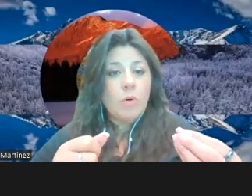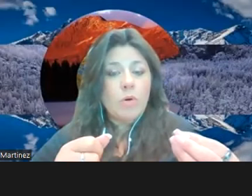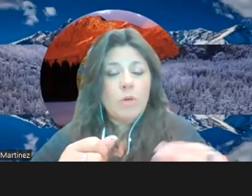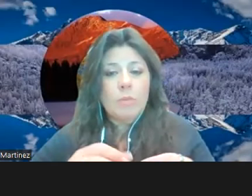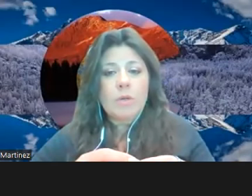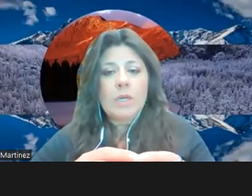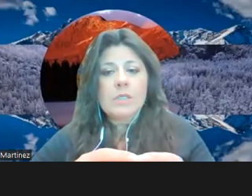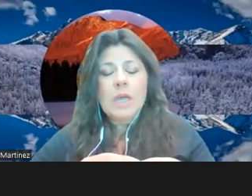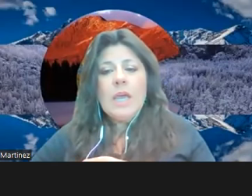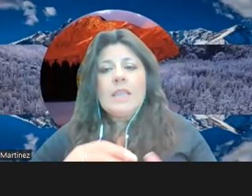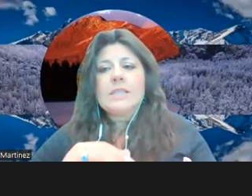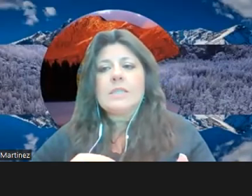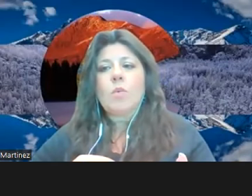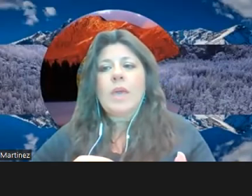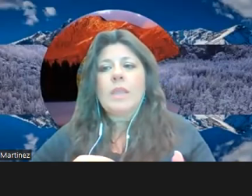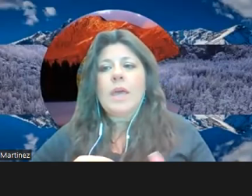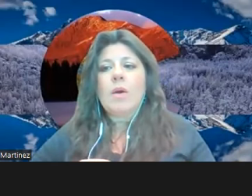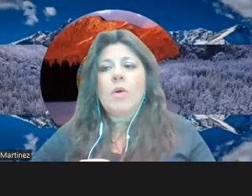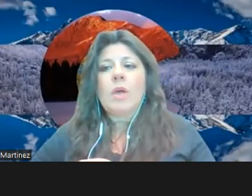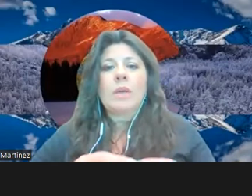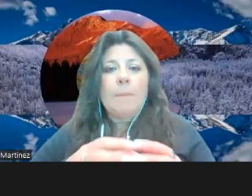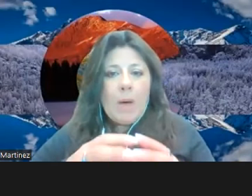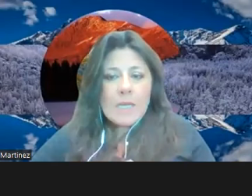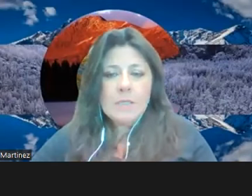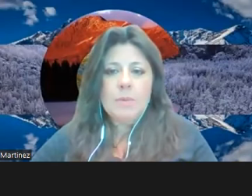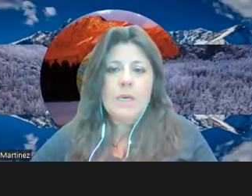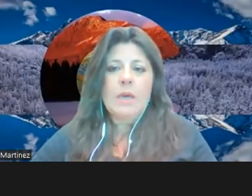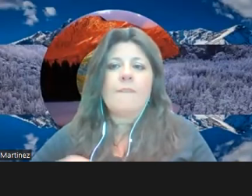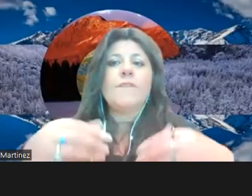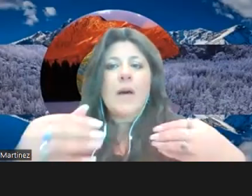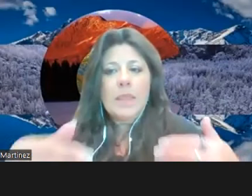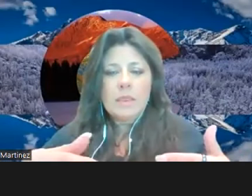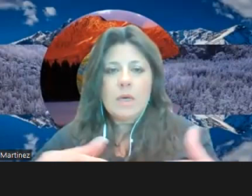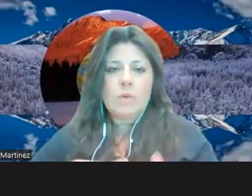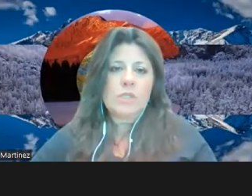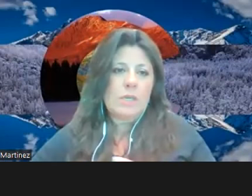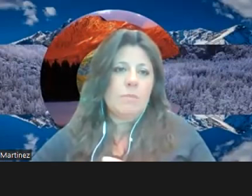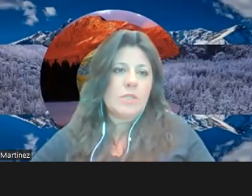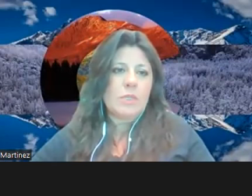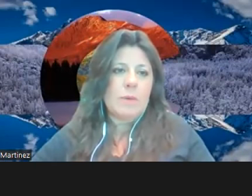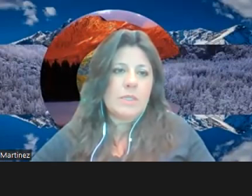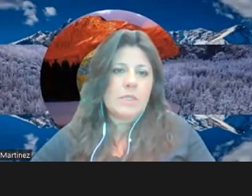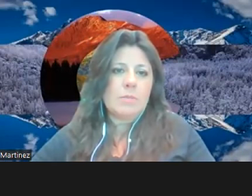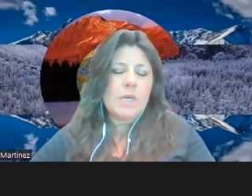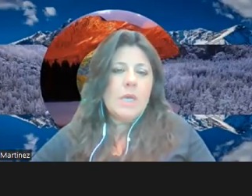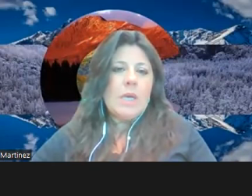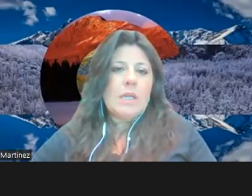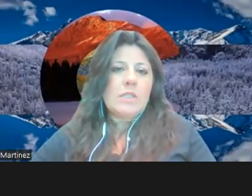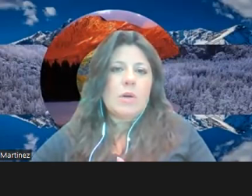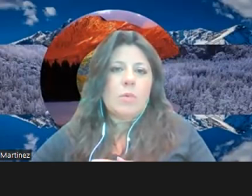Now, the people that make these donations get a tax deduction and all you have to do is write the letter that says, hello, you gave me money, thank you very much .That is all they need for purposes of getting that deduction. It's really simple and straightforward. At the same time, you do have a couple of obligations. Normally, you cannot be spending money on the individual board members. You don't normally want them to draw a salary. But, it is not necessarily a conflict of interest if a This is Sadie, I wanted to tell the group